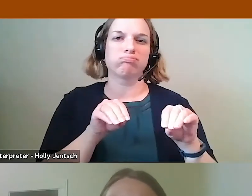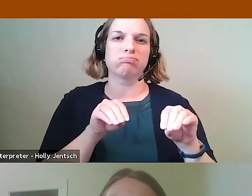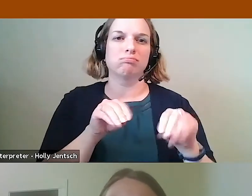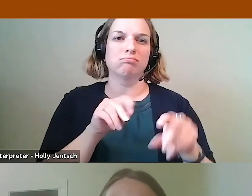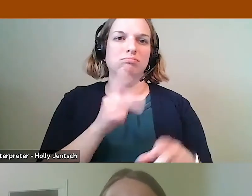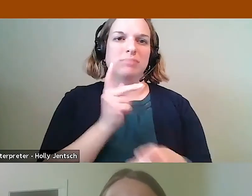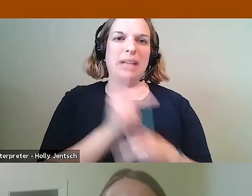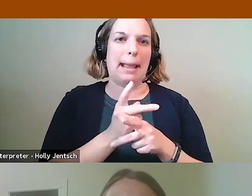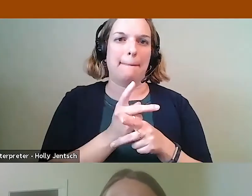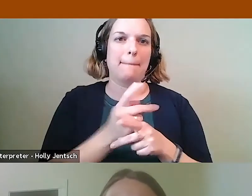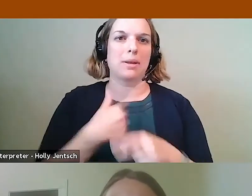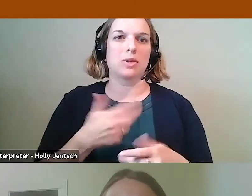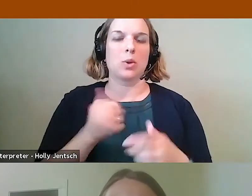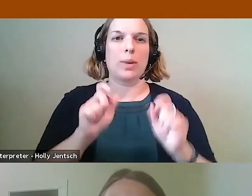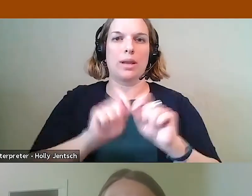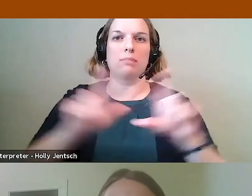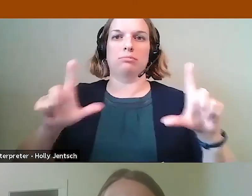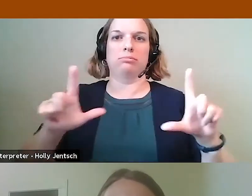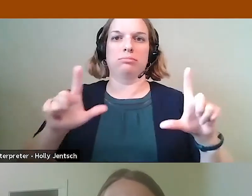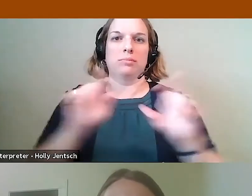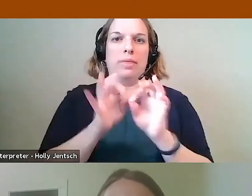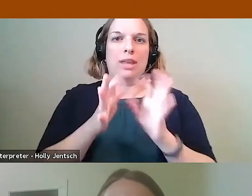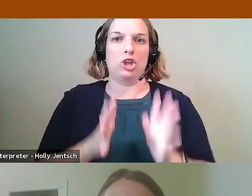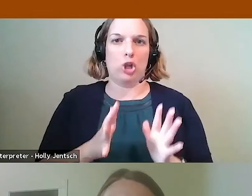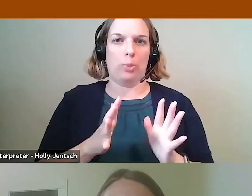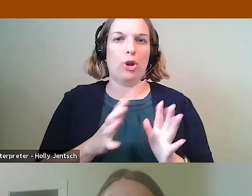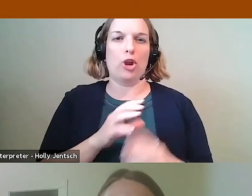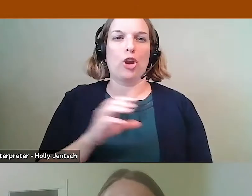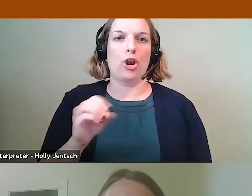the big image of the interpreter and use just the chat function.